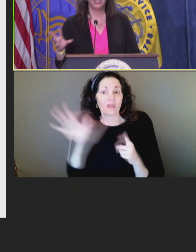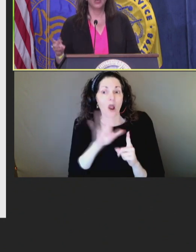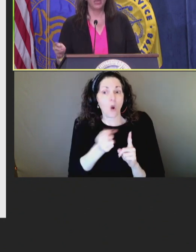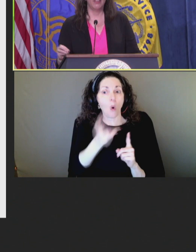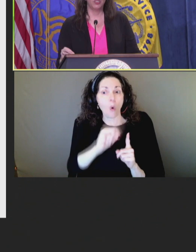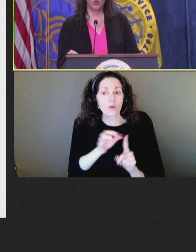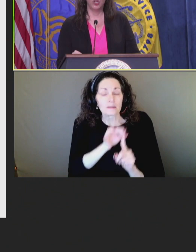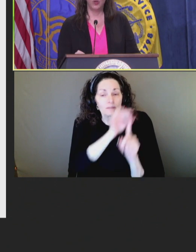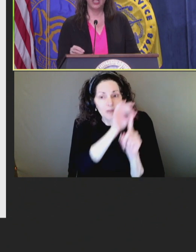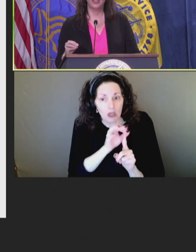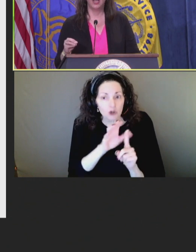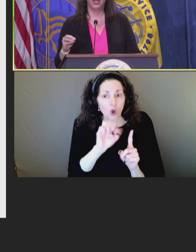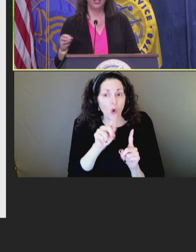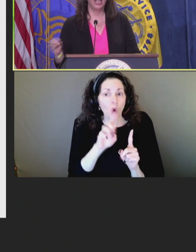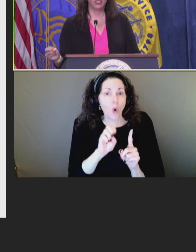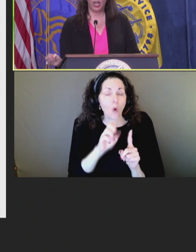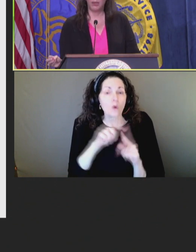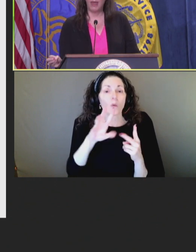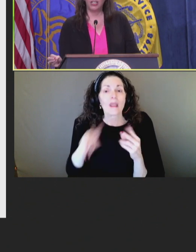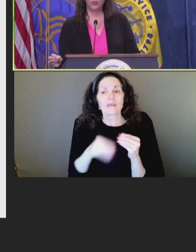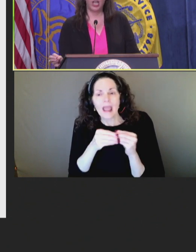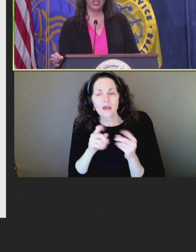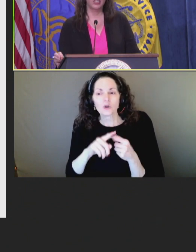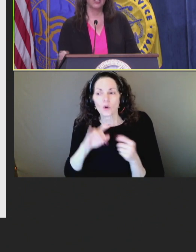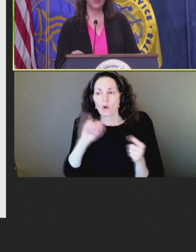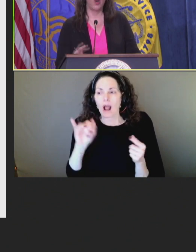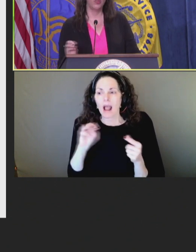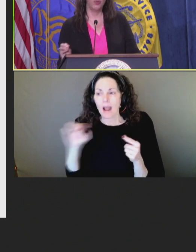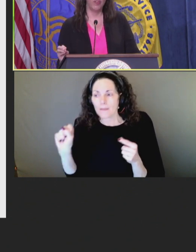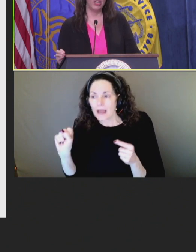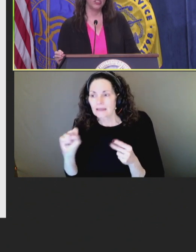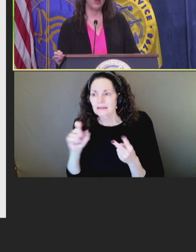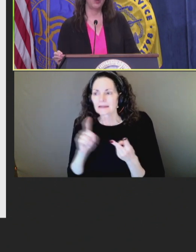then we have to work with electronic medical records from all the providers that we work